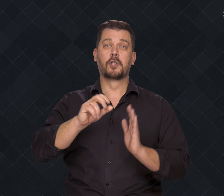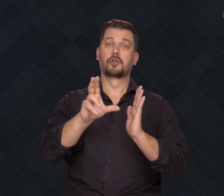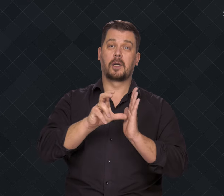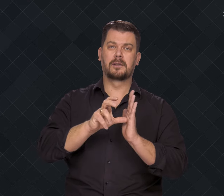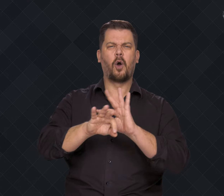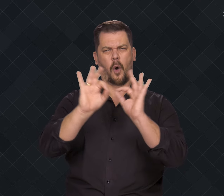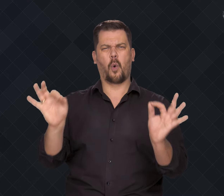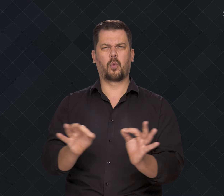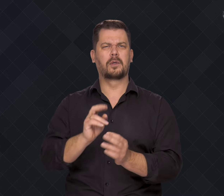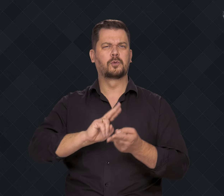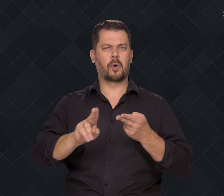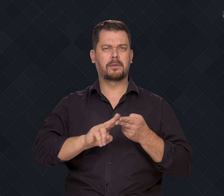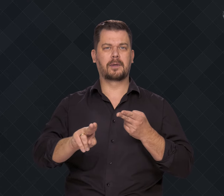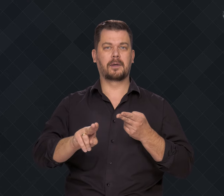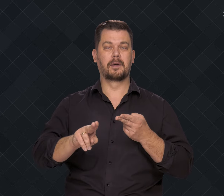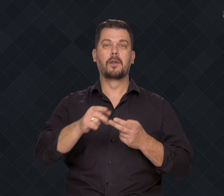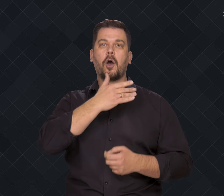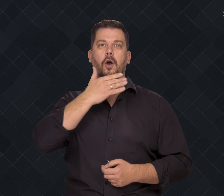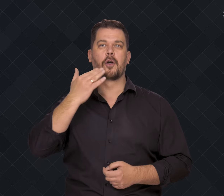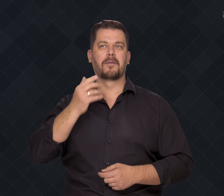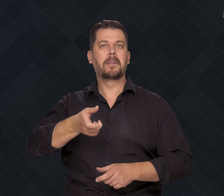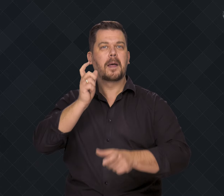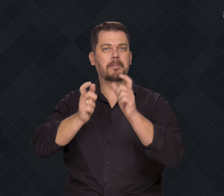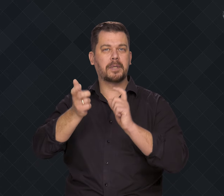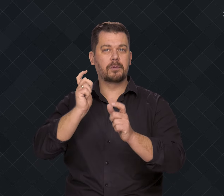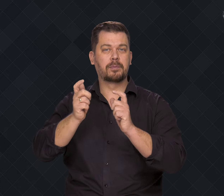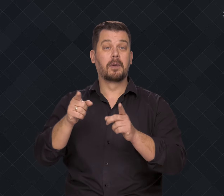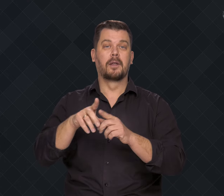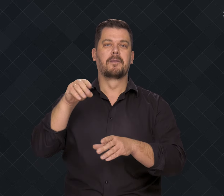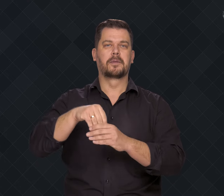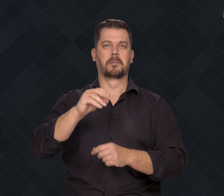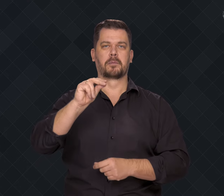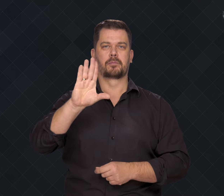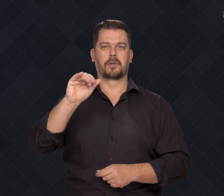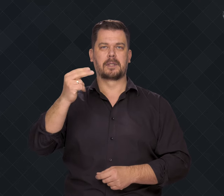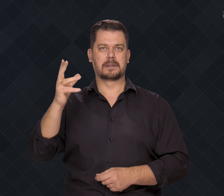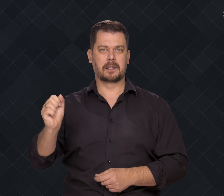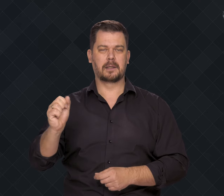cookies and sweets in general; sweet, colorful drinks; products containing wheat;